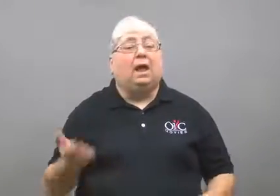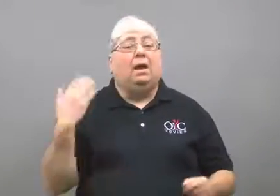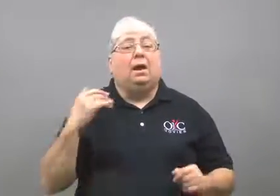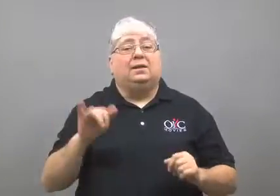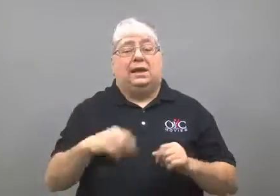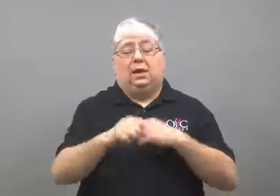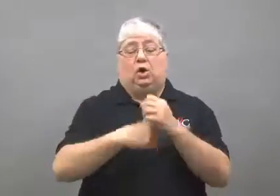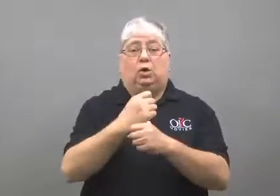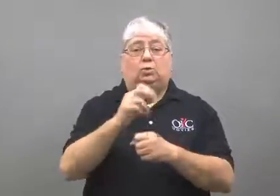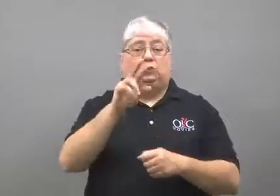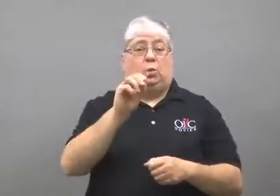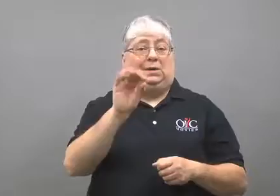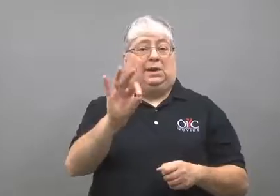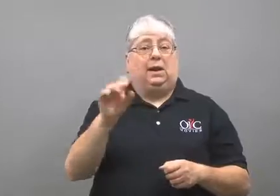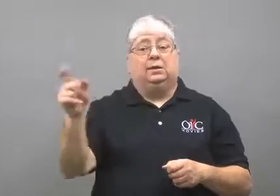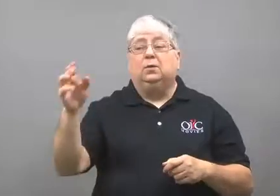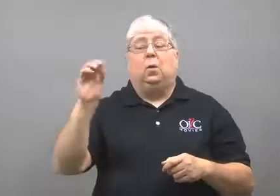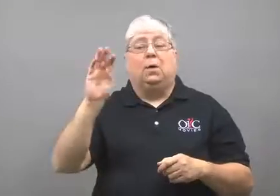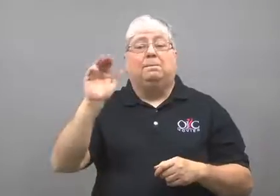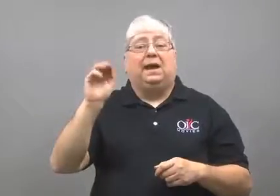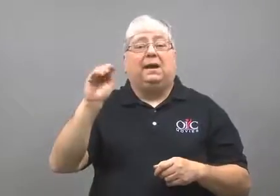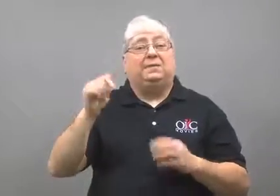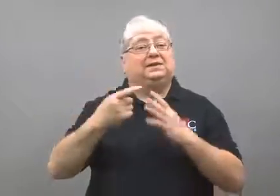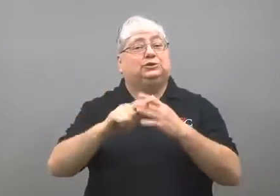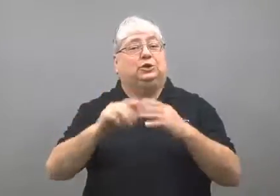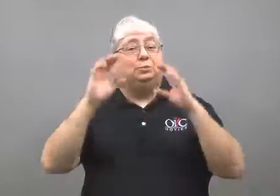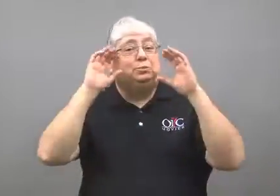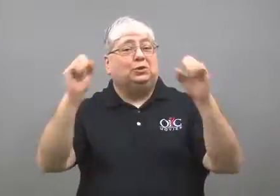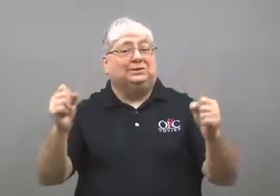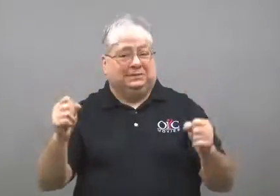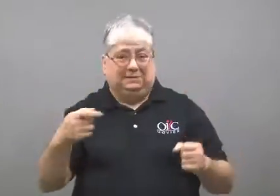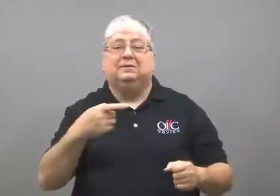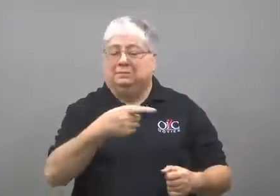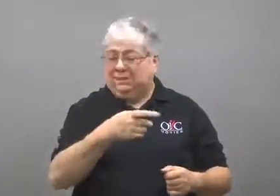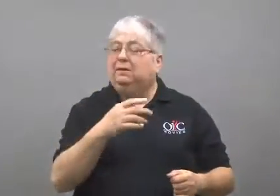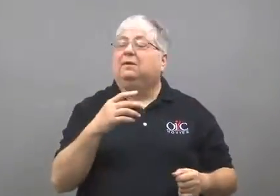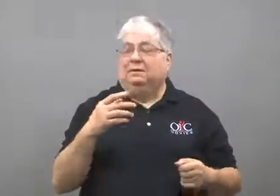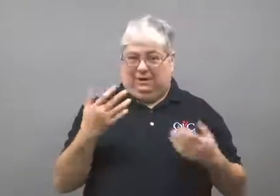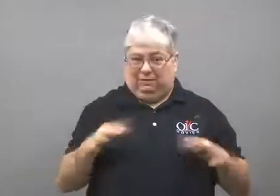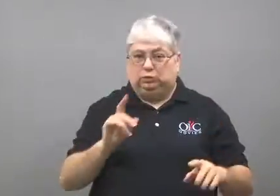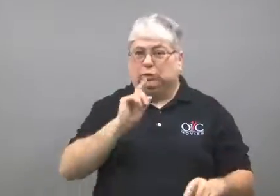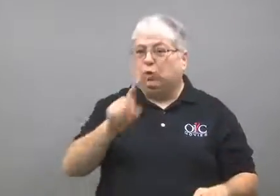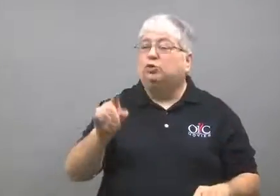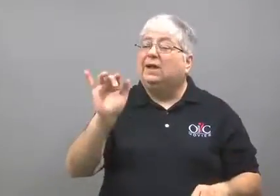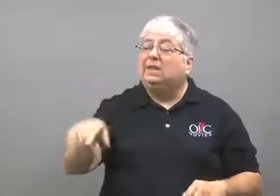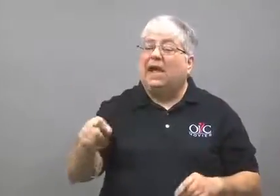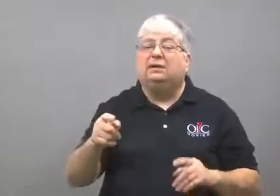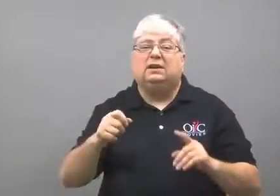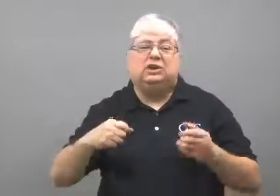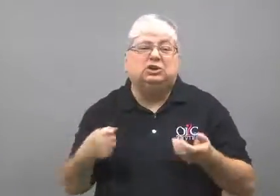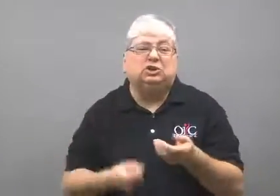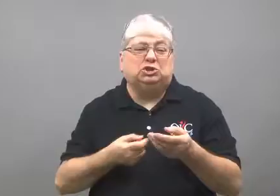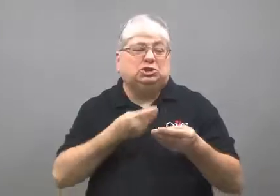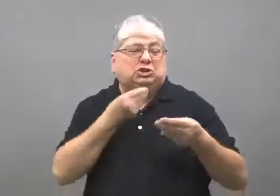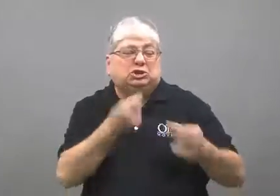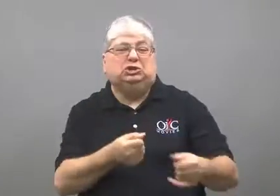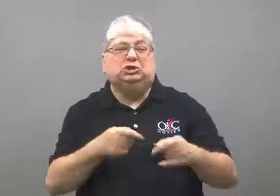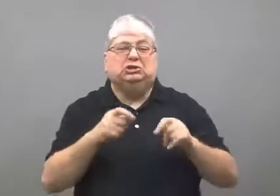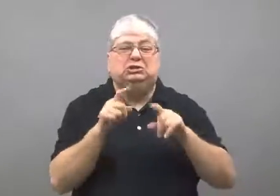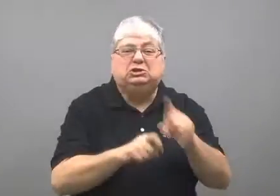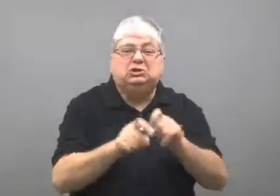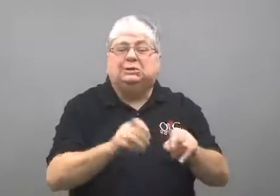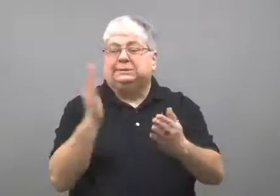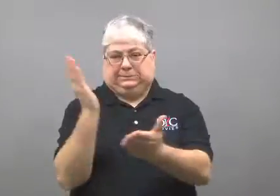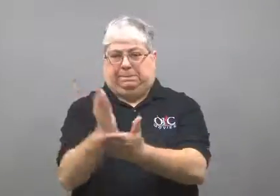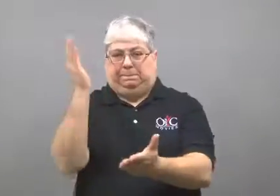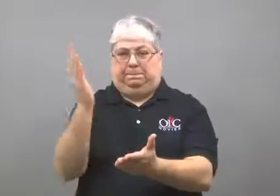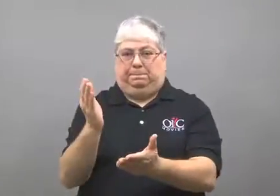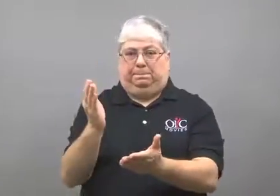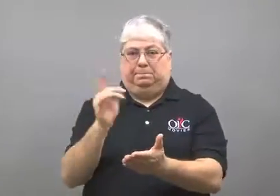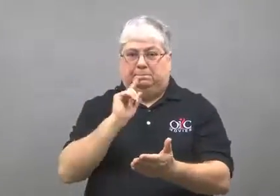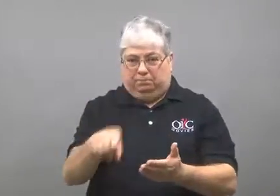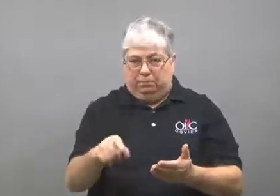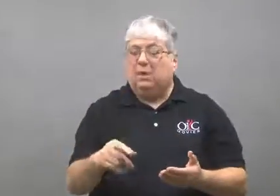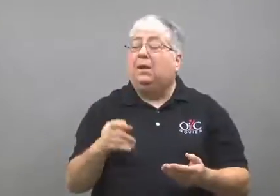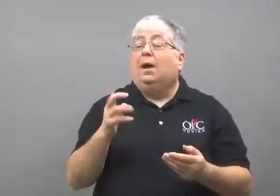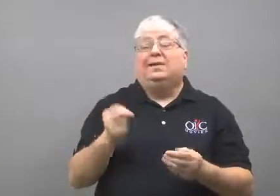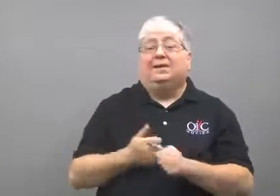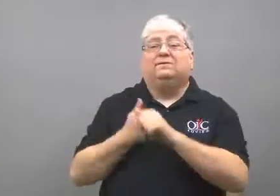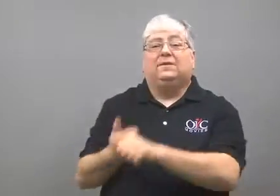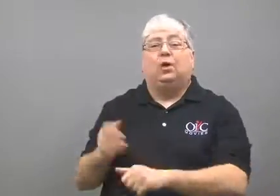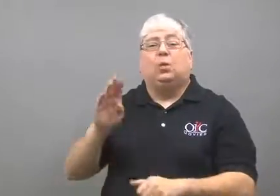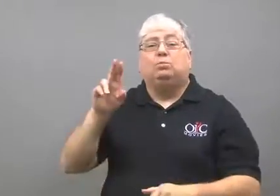Shortly after becoming president in 2009, Obama ordered a stop to the torture.